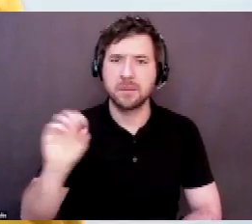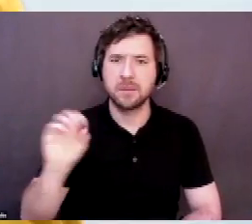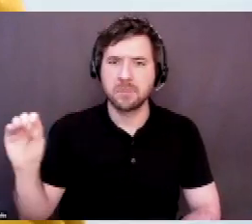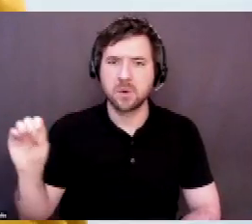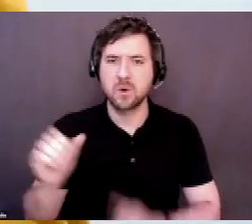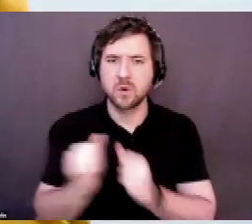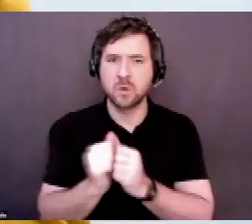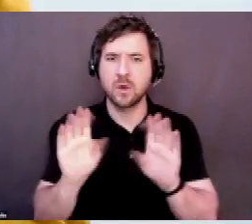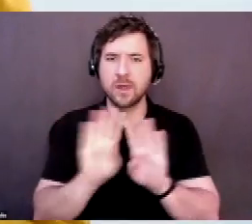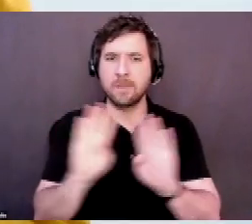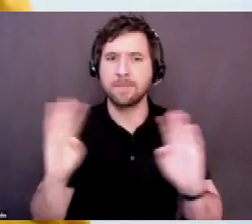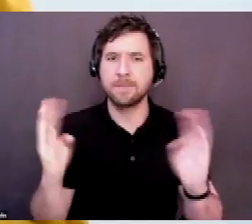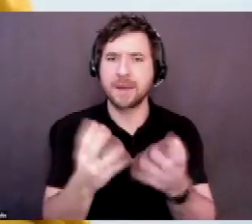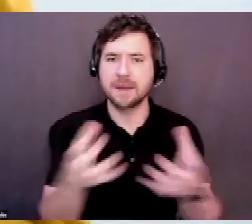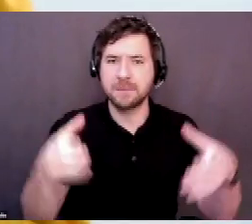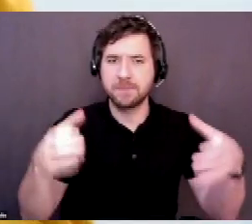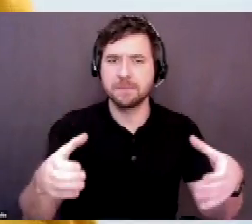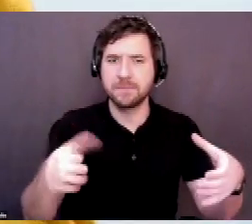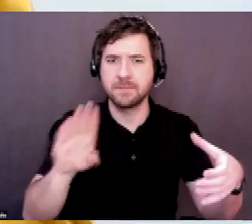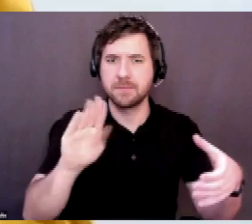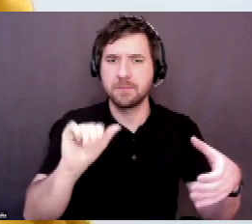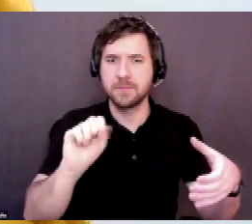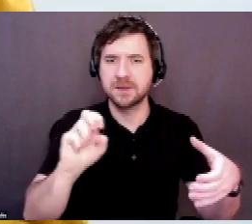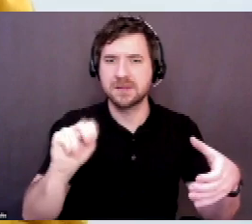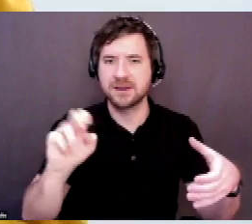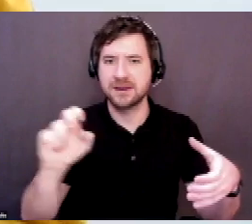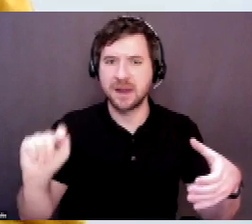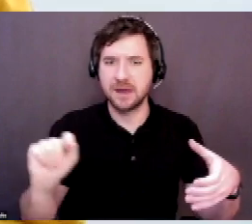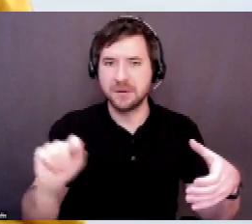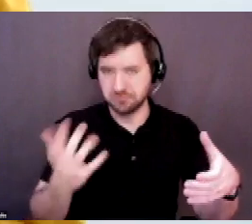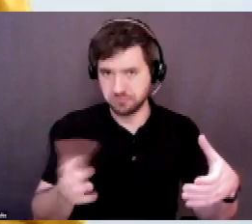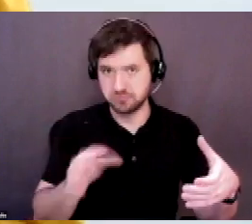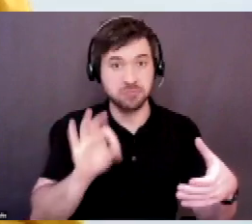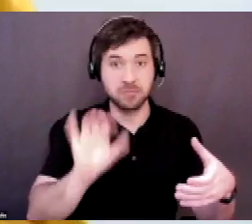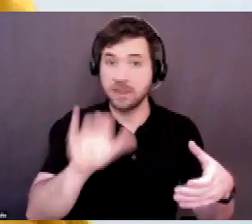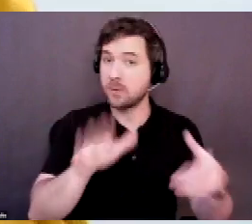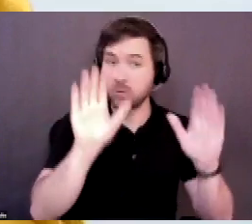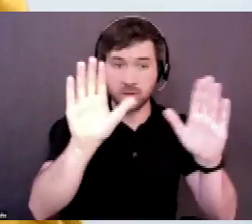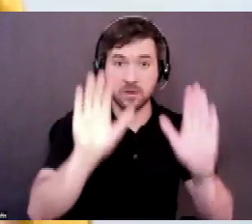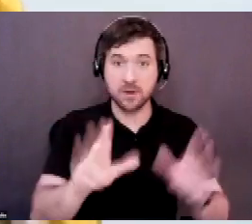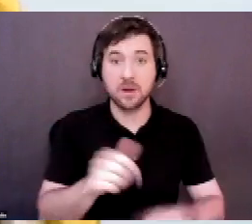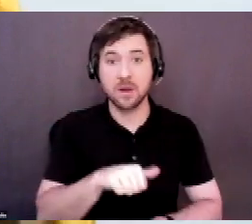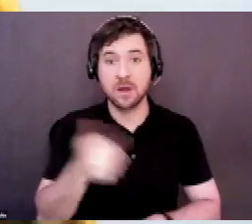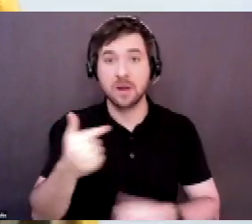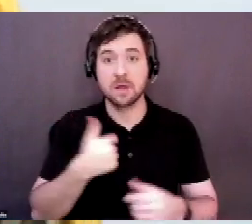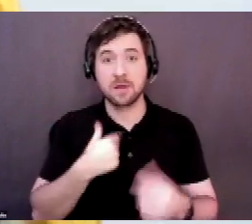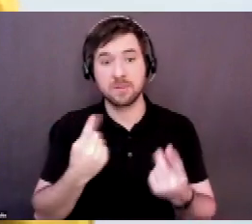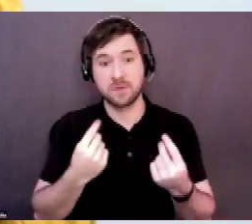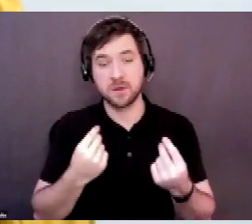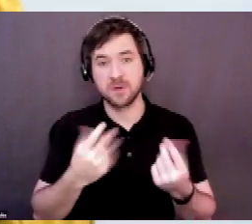and that was fantastic. The other thing I did was at the time, it was the early adoption